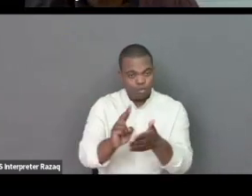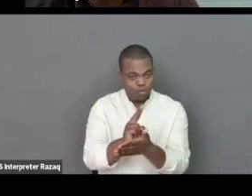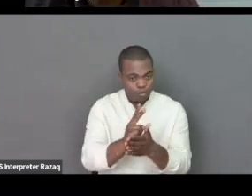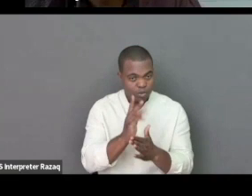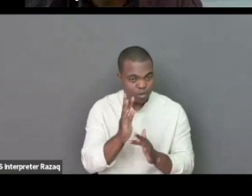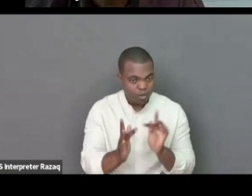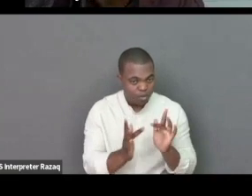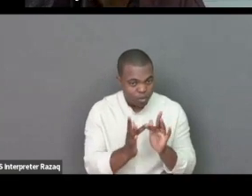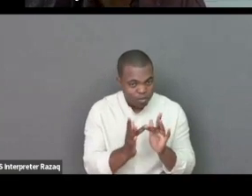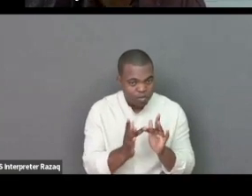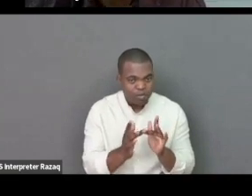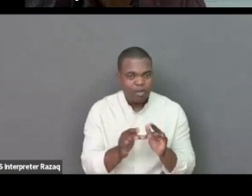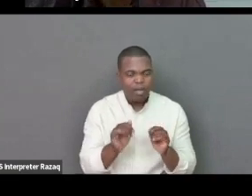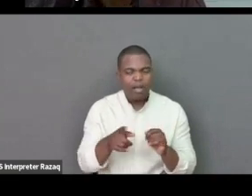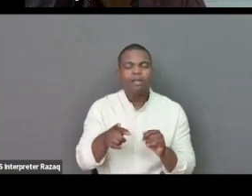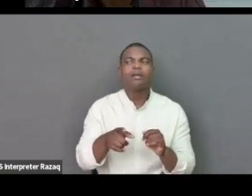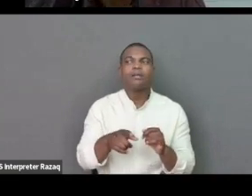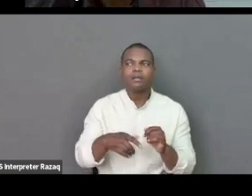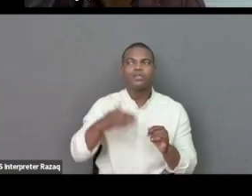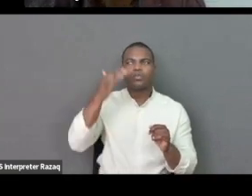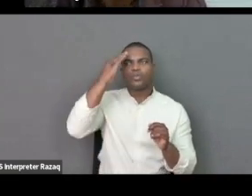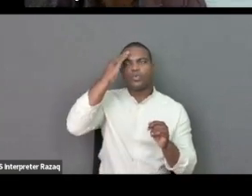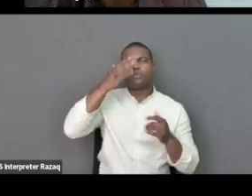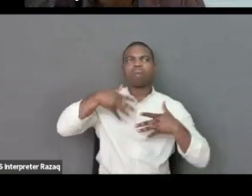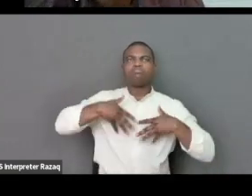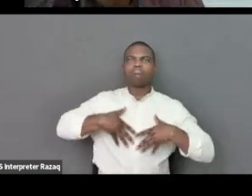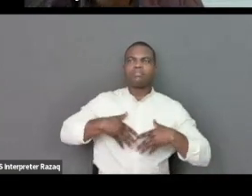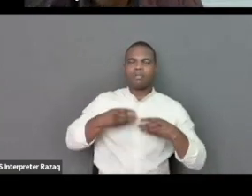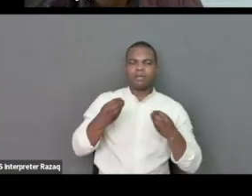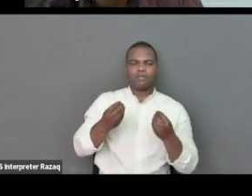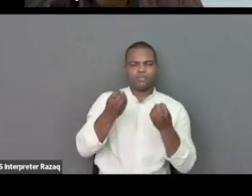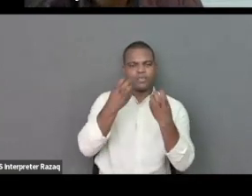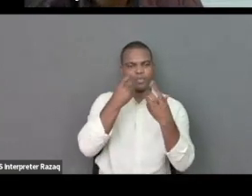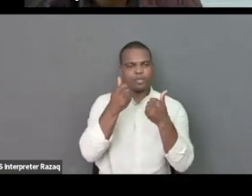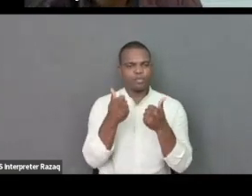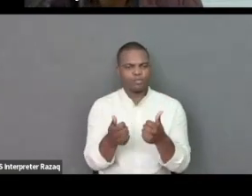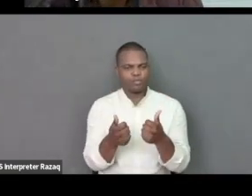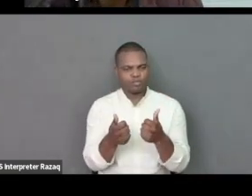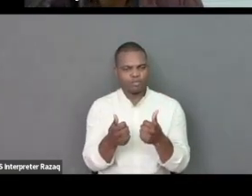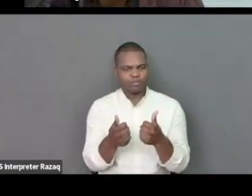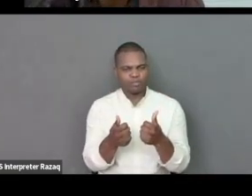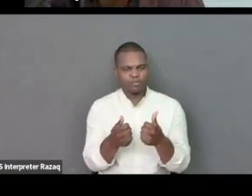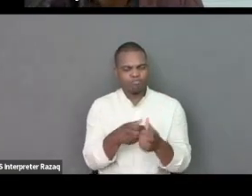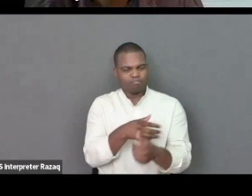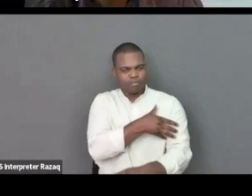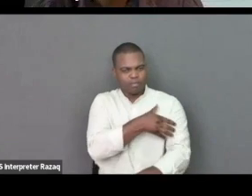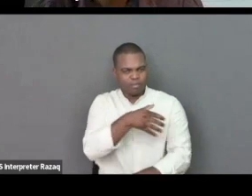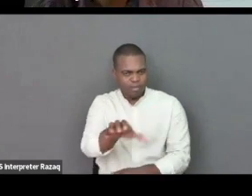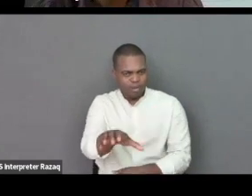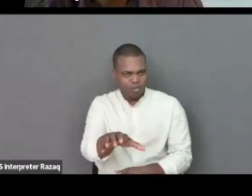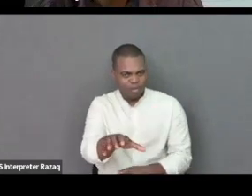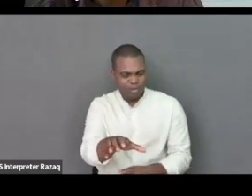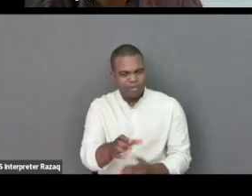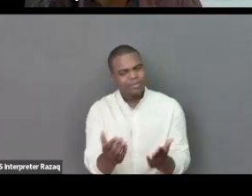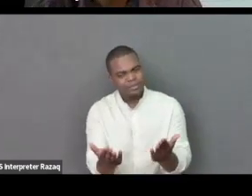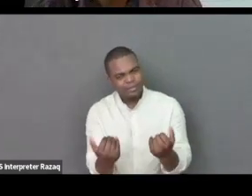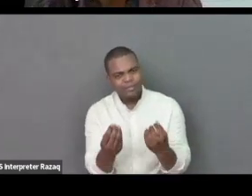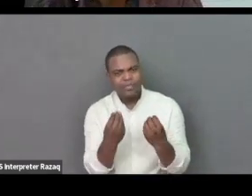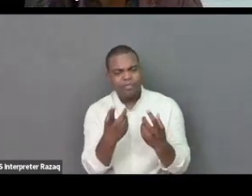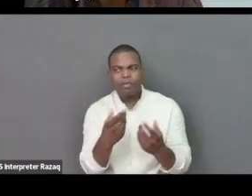win situation, not only to provide feedback, but to provide what you call actionable feedback, so feedback that is really helping from the